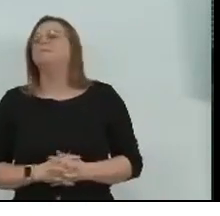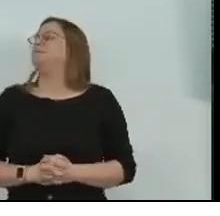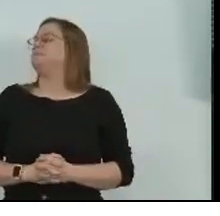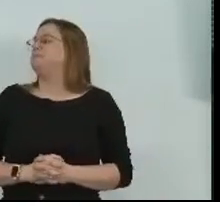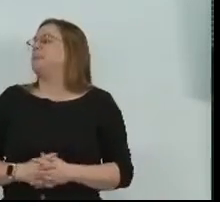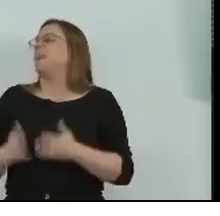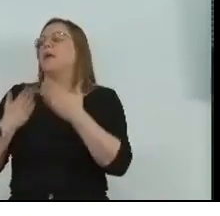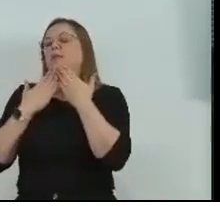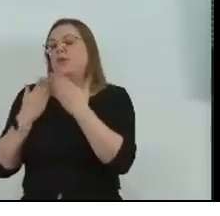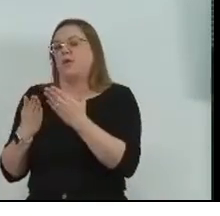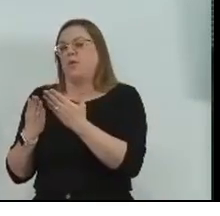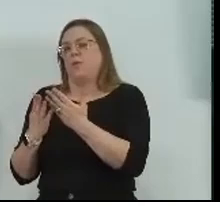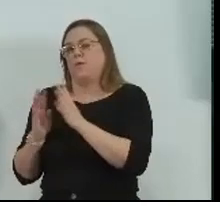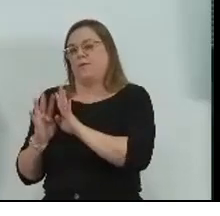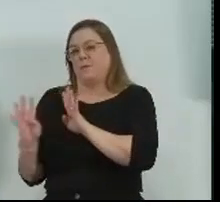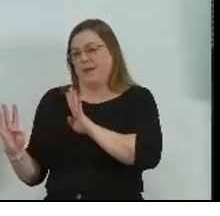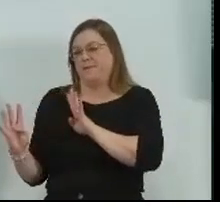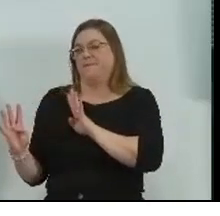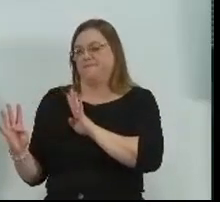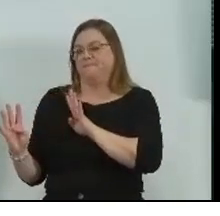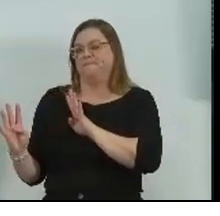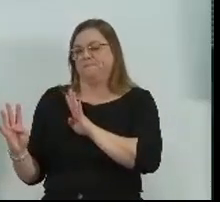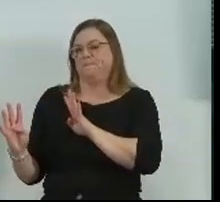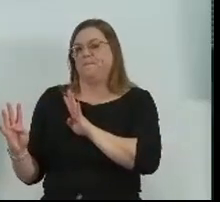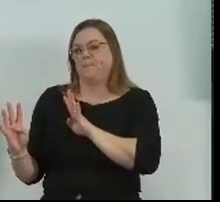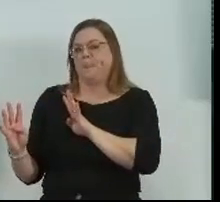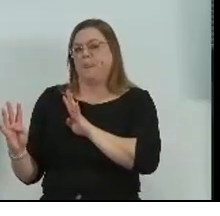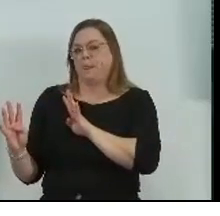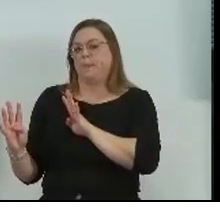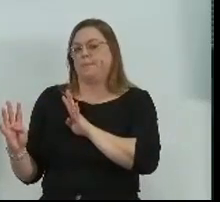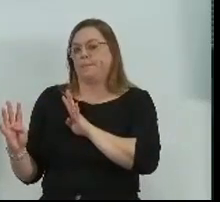Thank you very much, all of you. I mean, I think that when we were again thinking